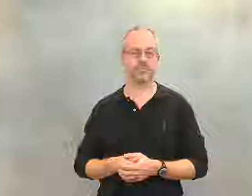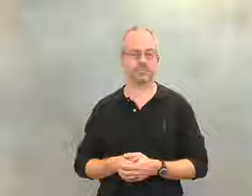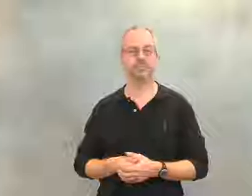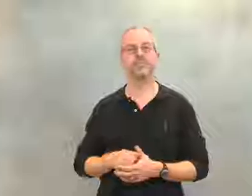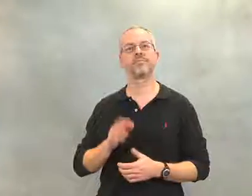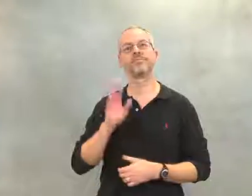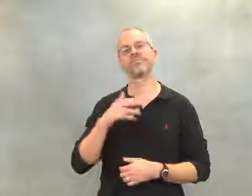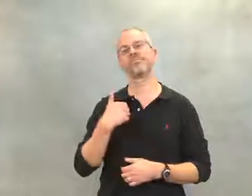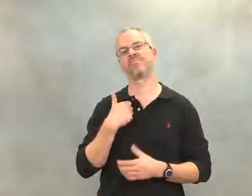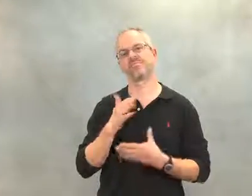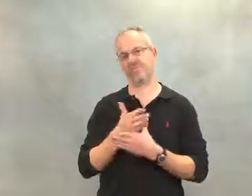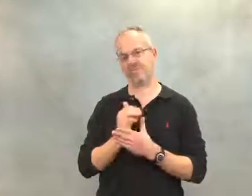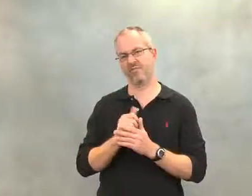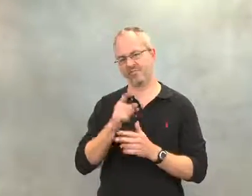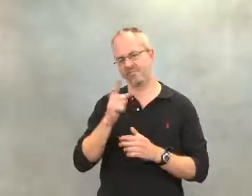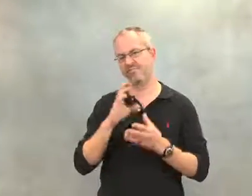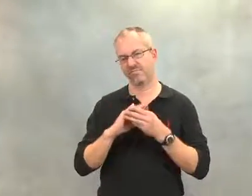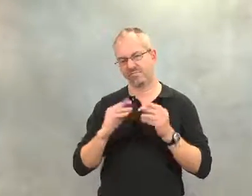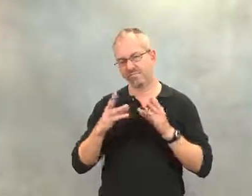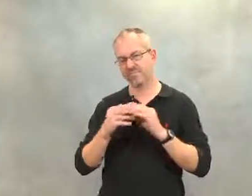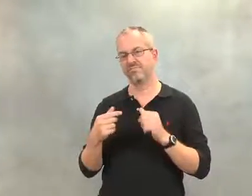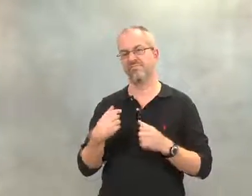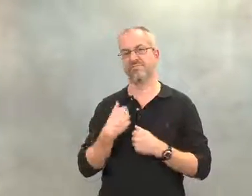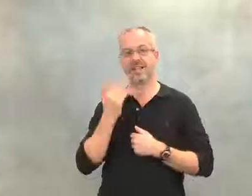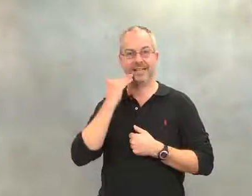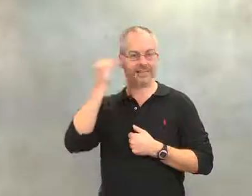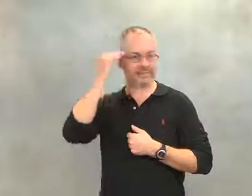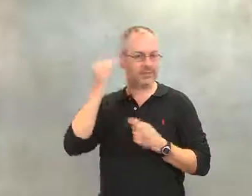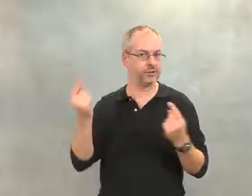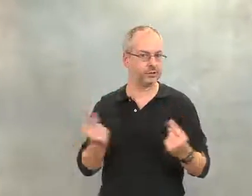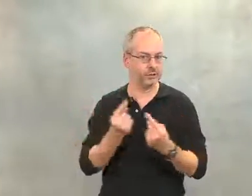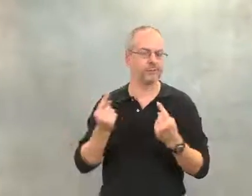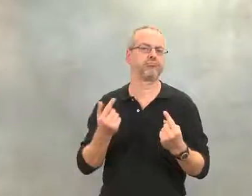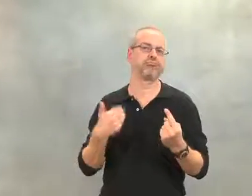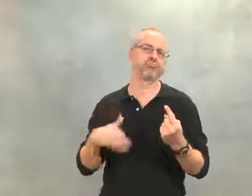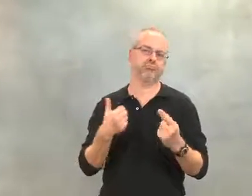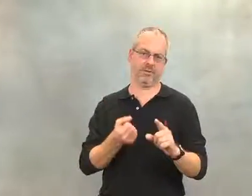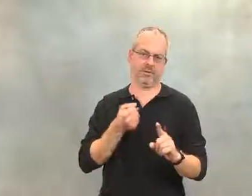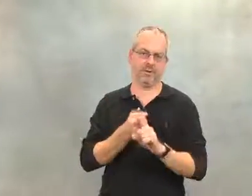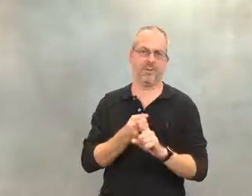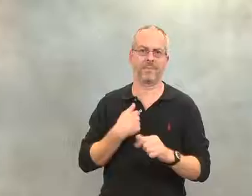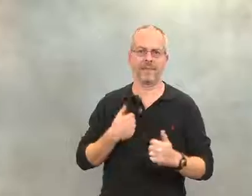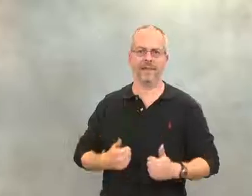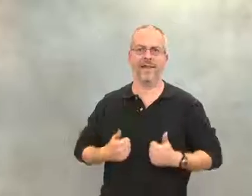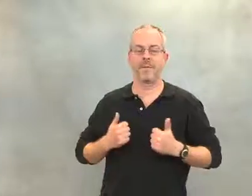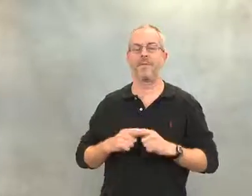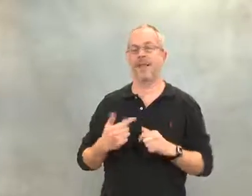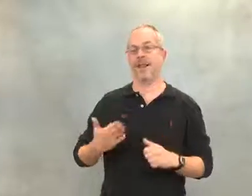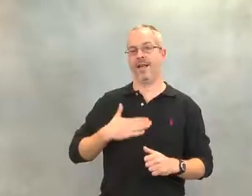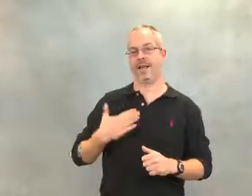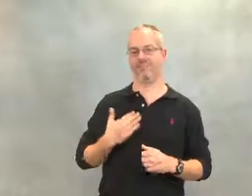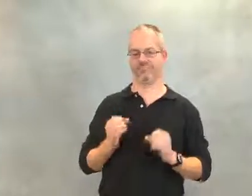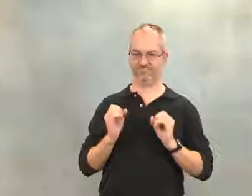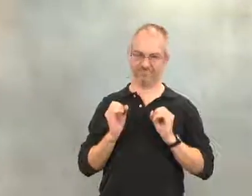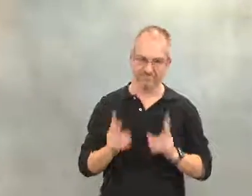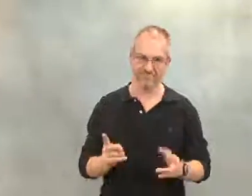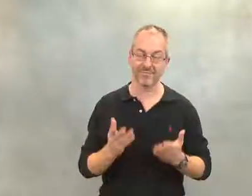I want to share a story with you about a head injury that impacted my life.